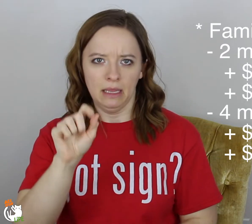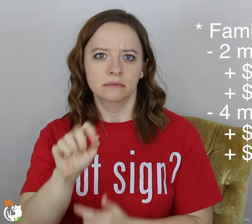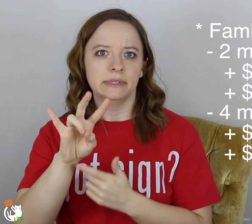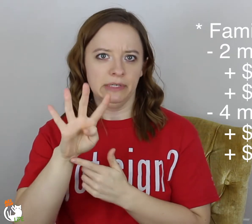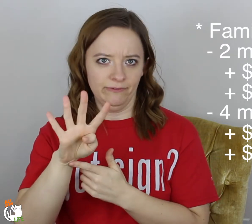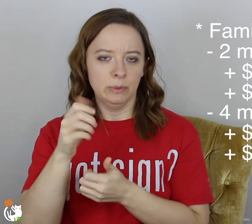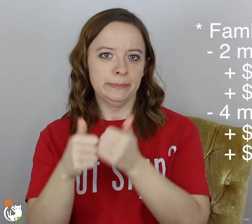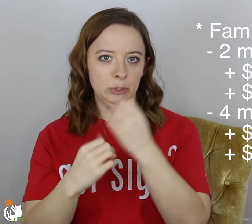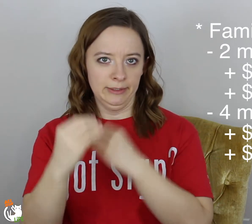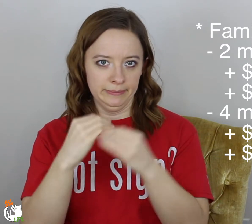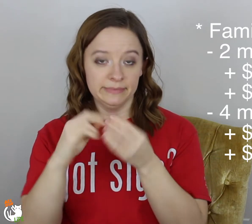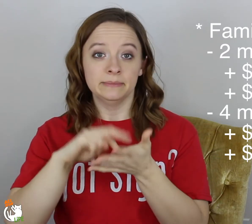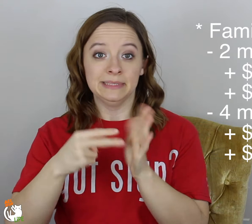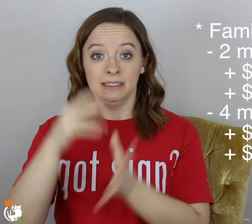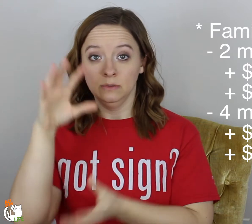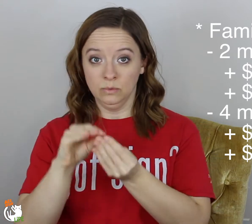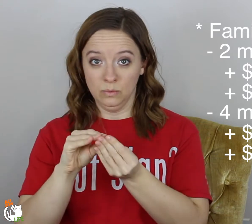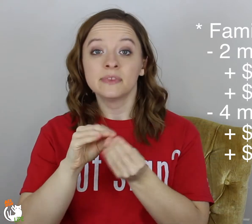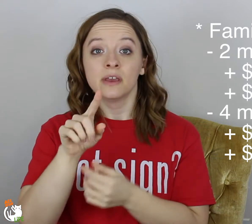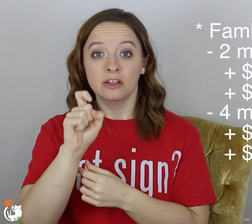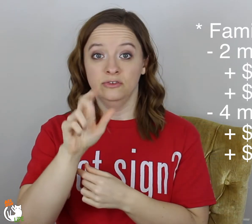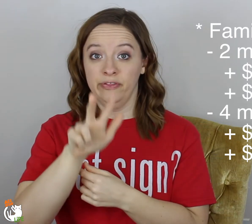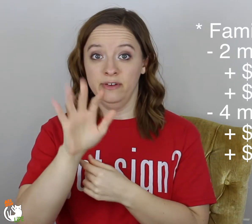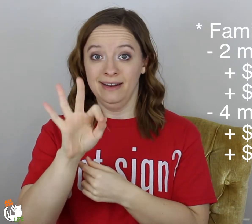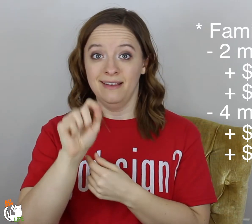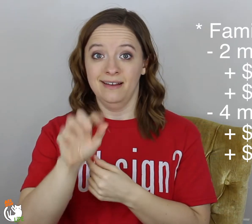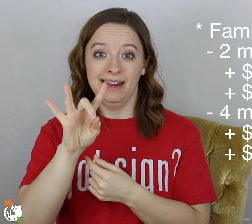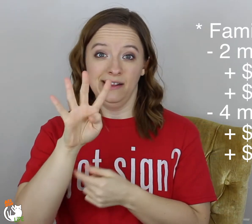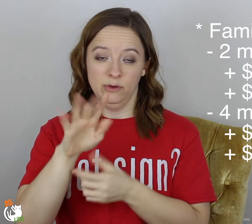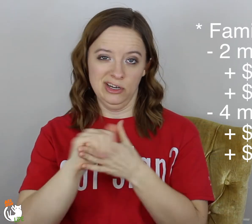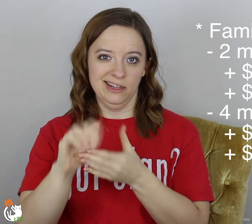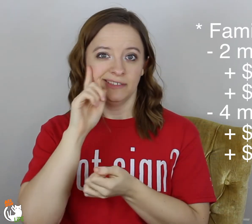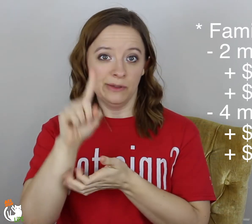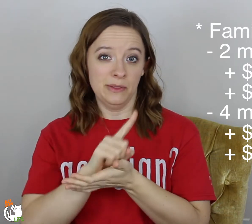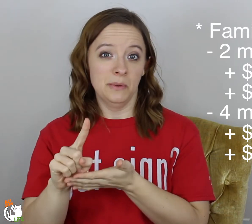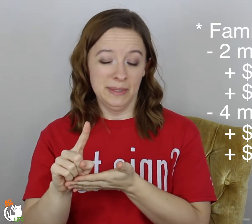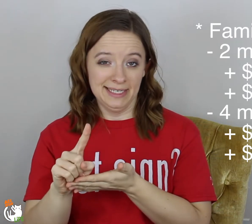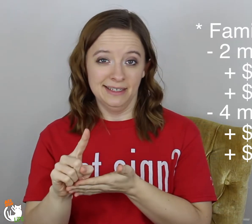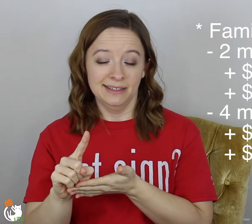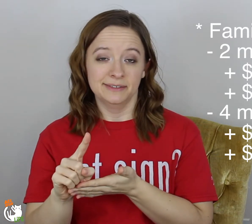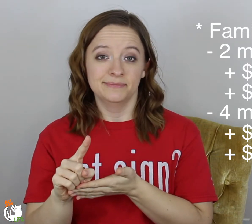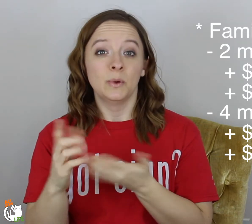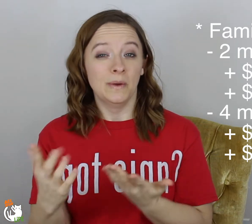it's still $8.74 a meal, meaning it's $139.84 for a week.